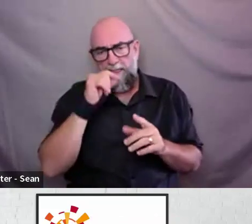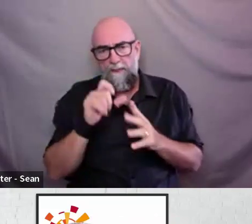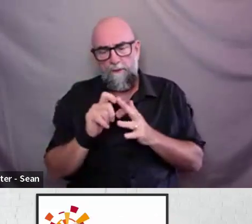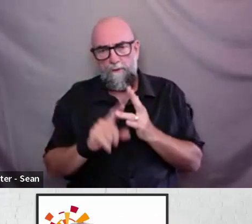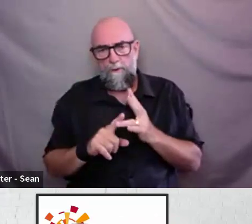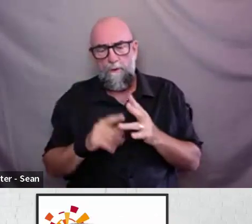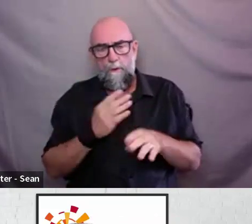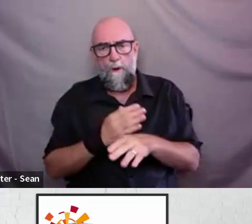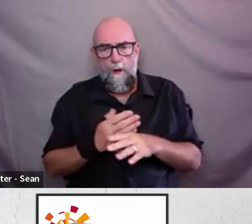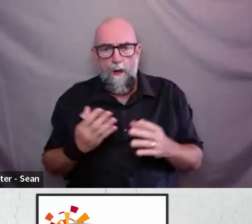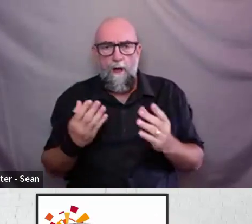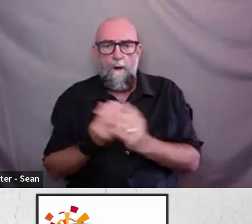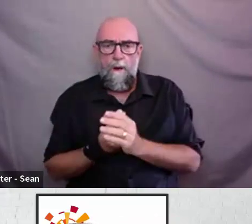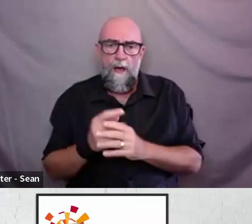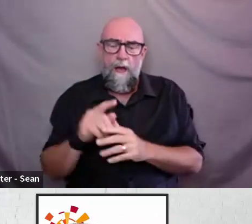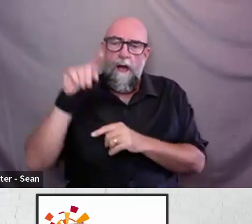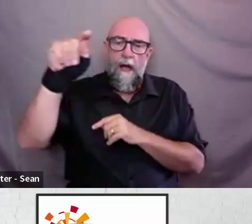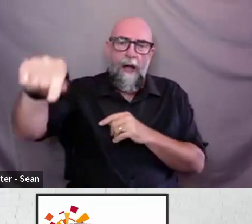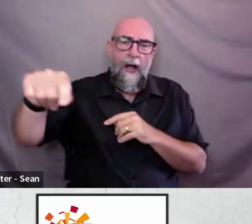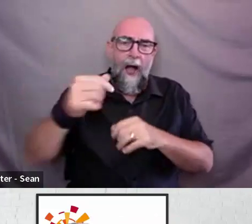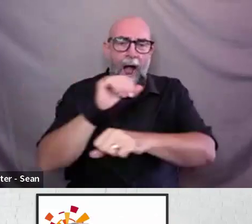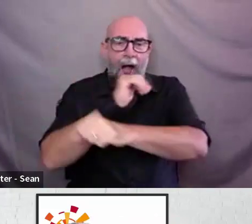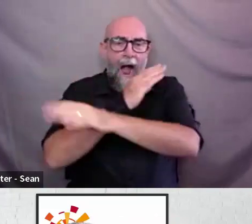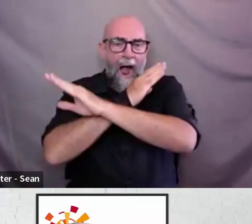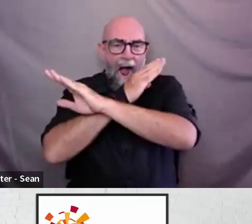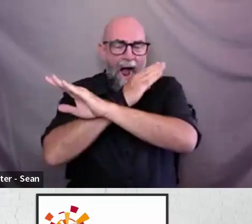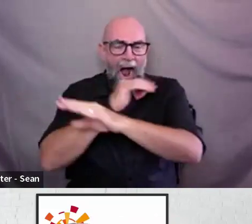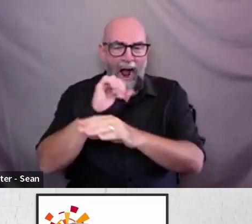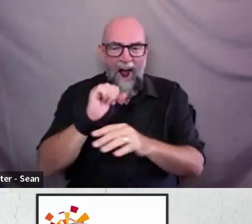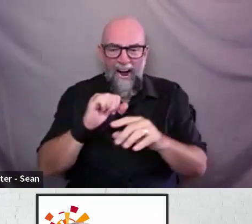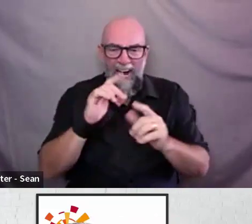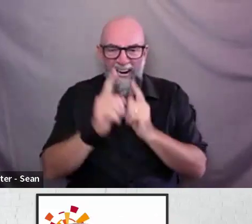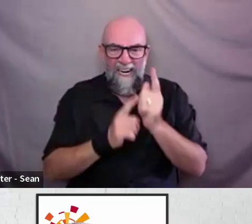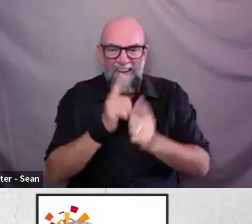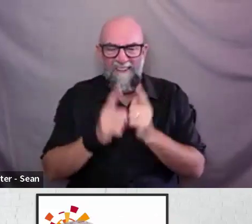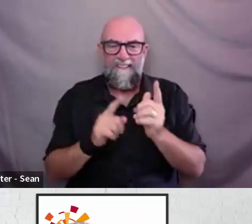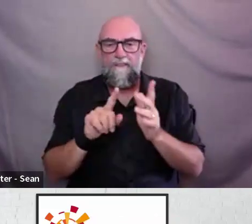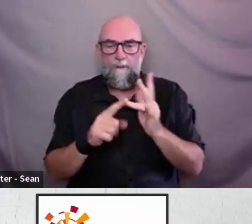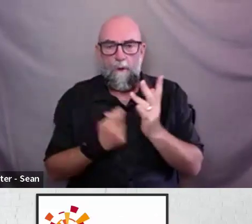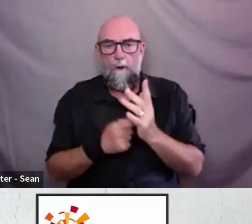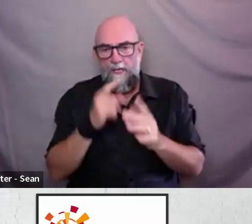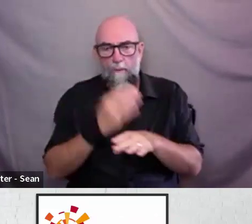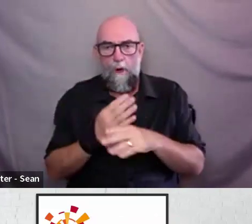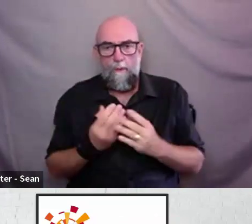I had no problem with them putting us as the crazy scary leftists,